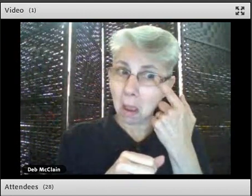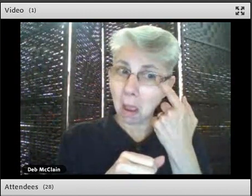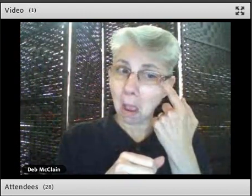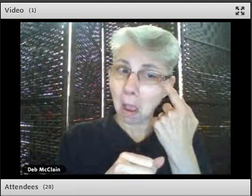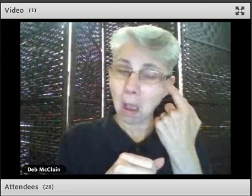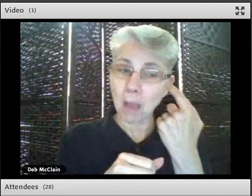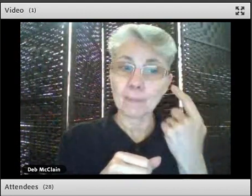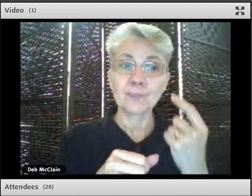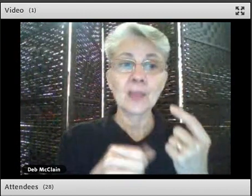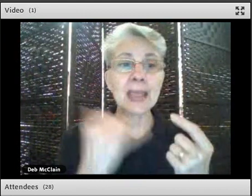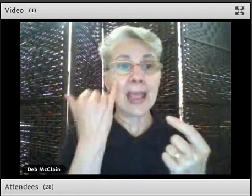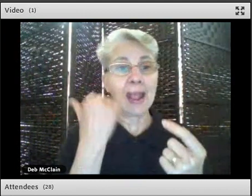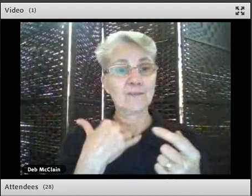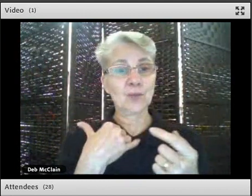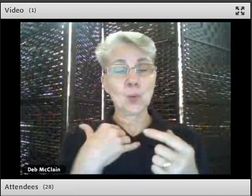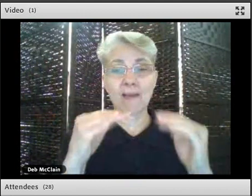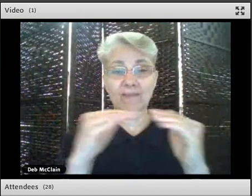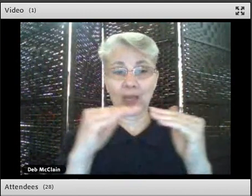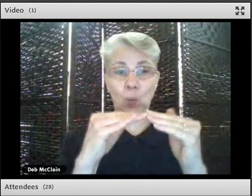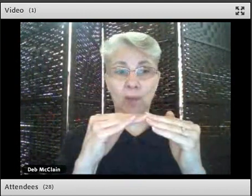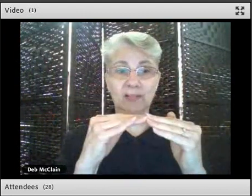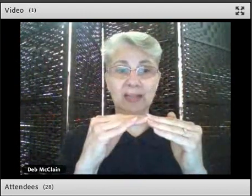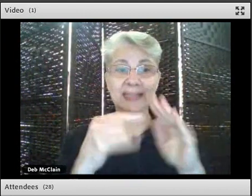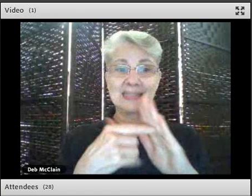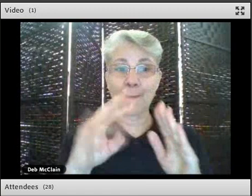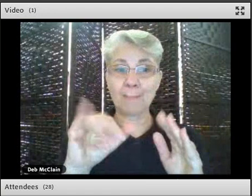or the audio and the electronic audio,